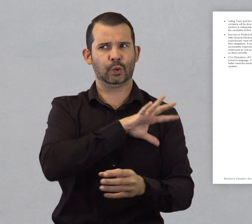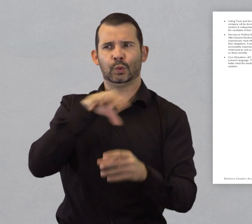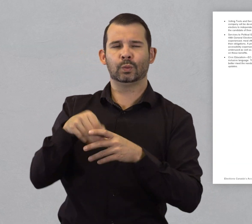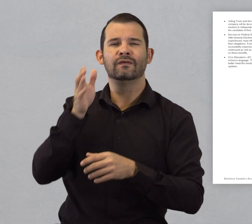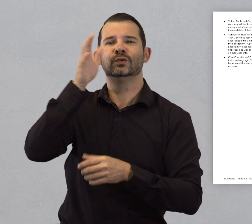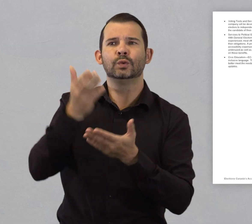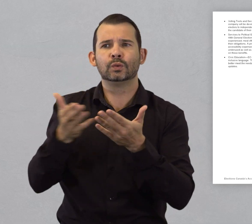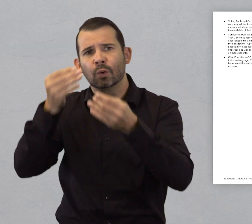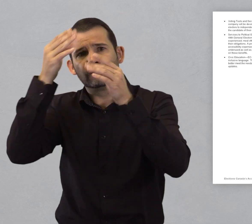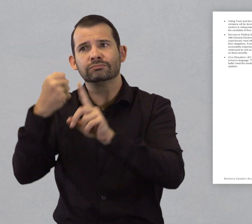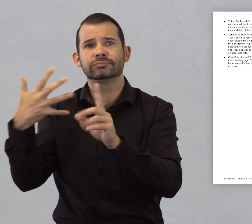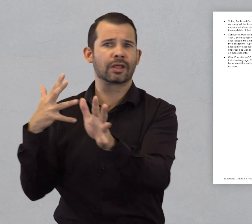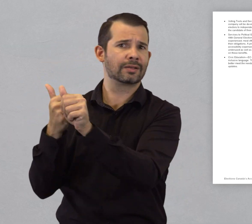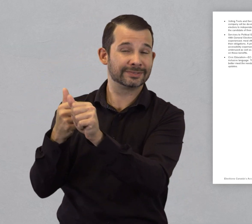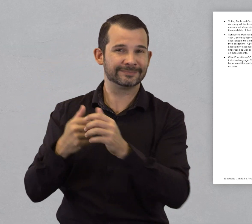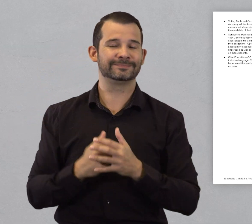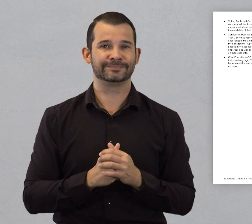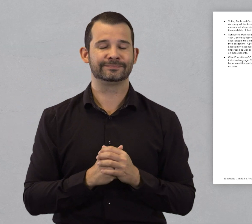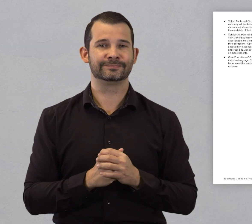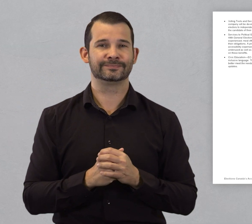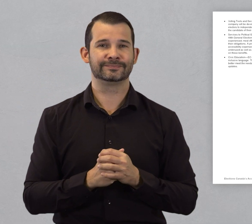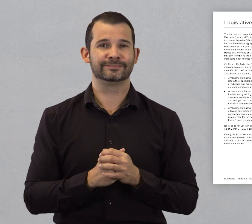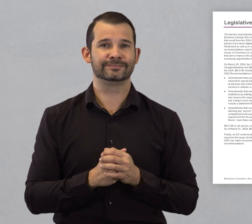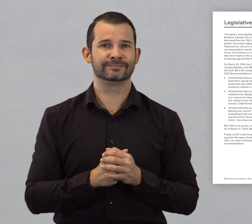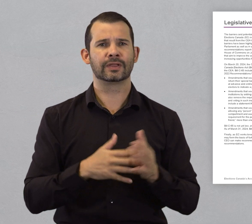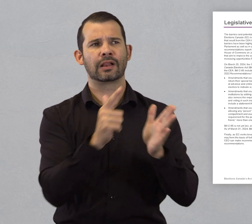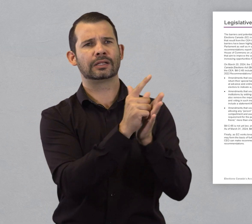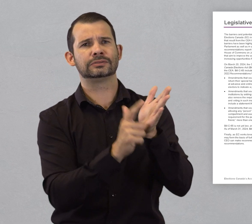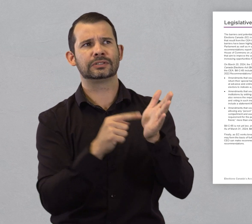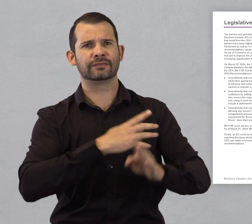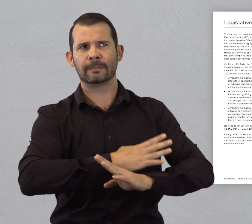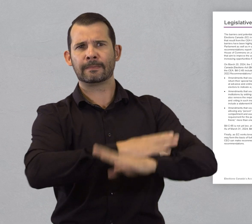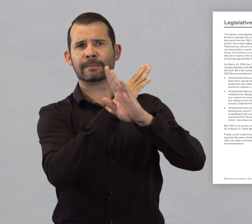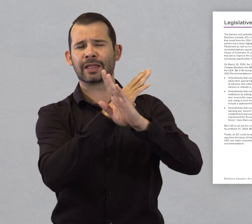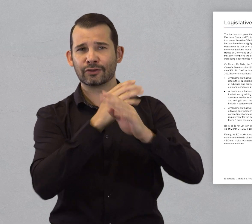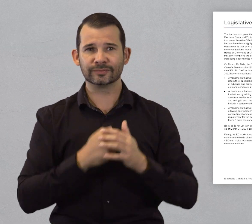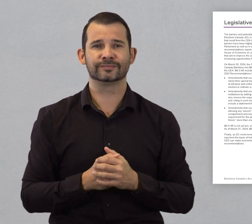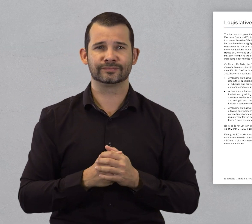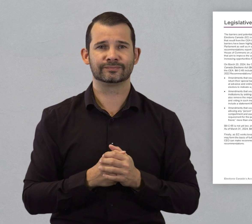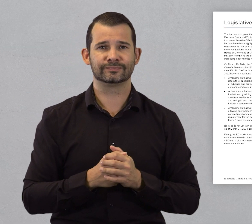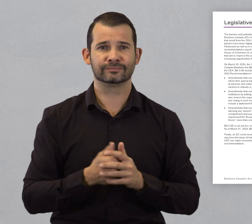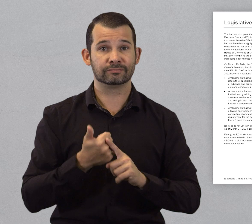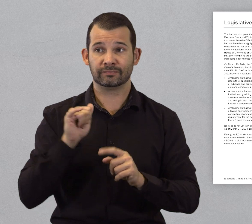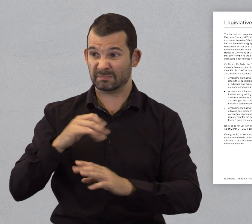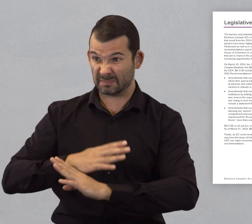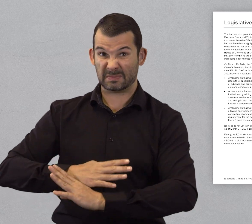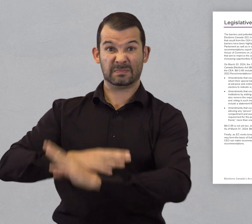in future resource updates. Legislative Barriers